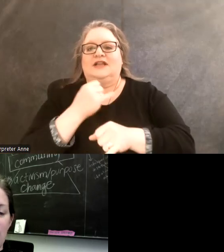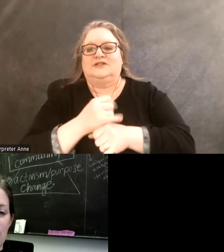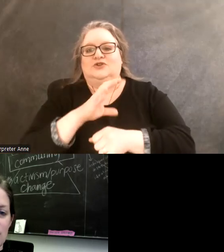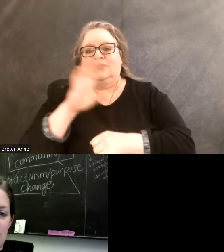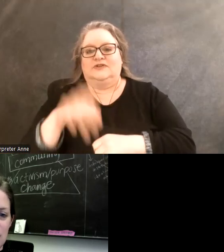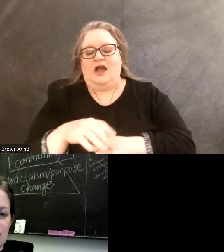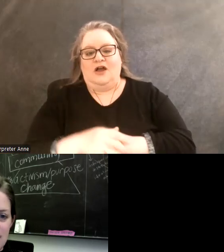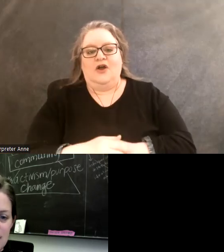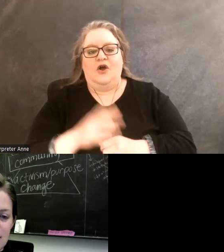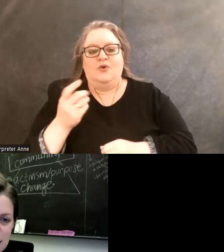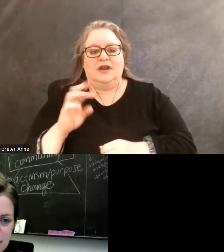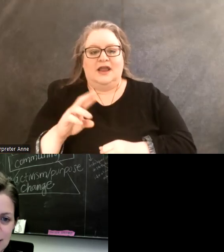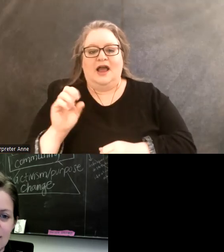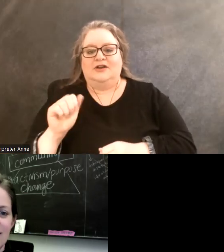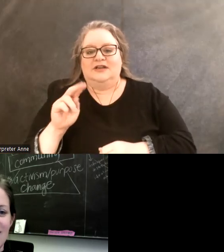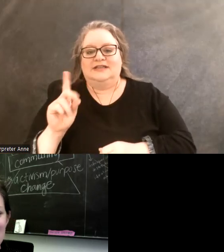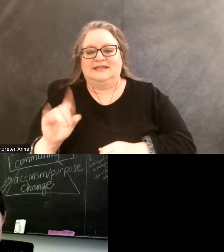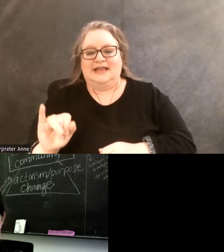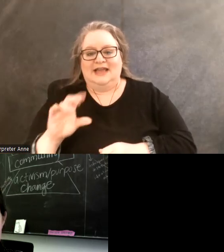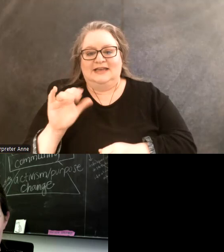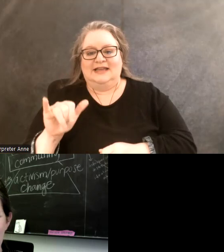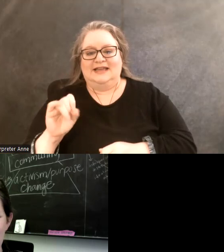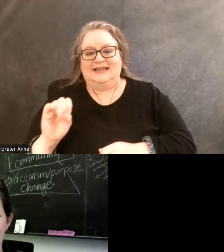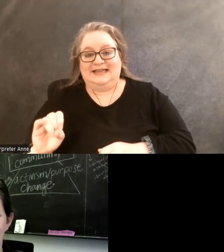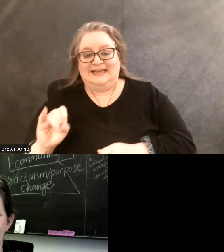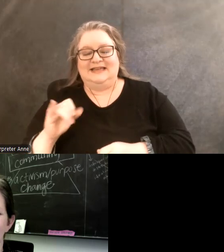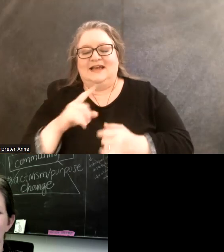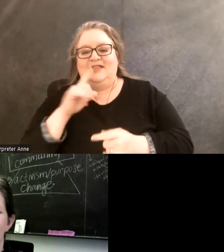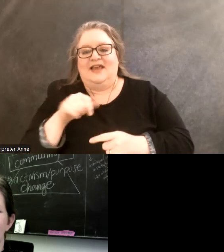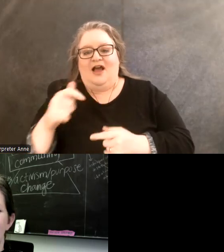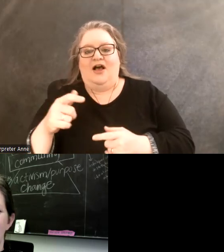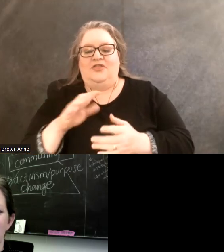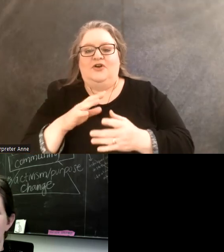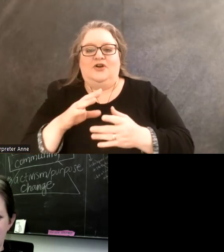where Dr. Sandie Yi, the other Director of Bodies of work, has